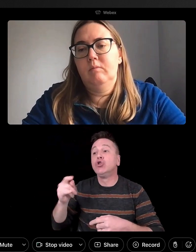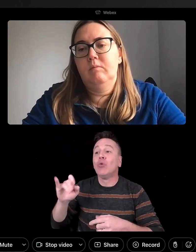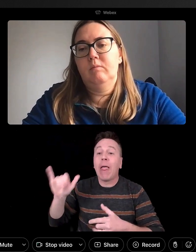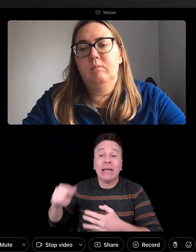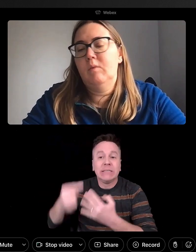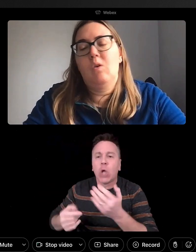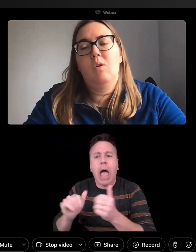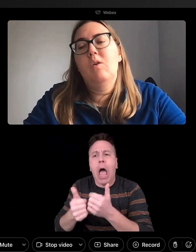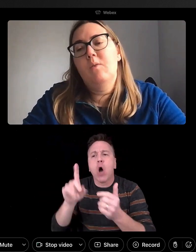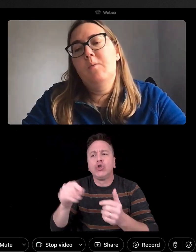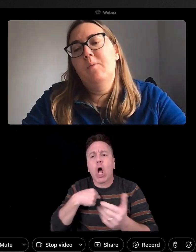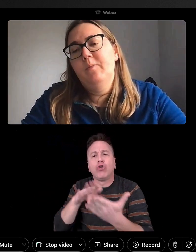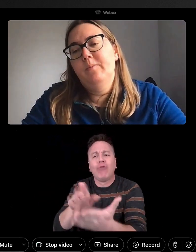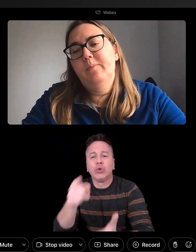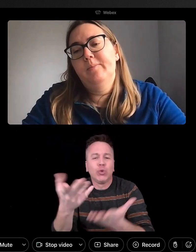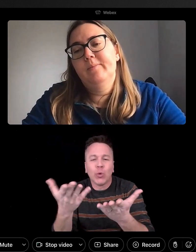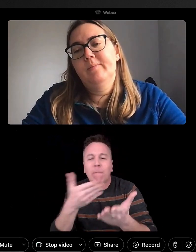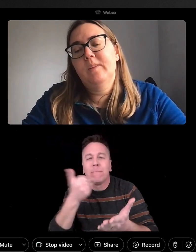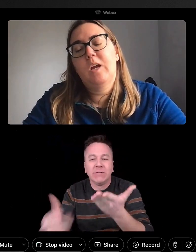like how, what's the best way to do this?